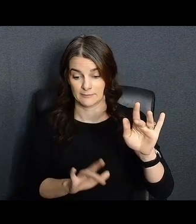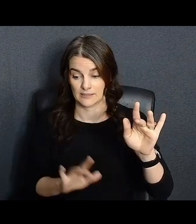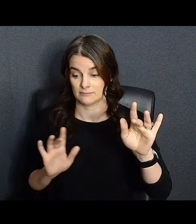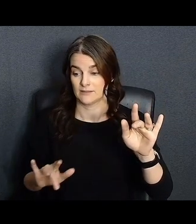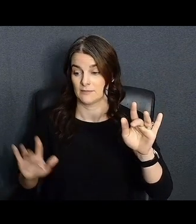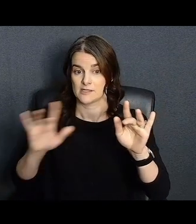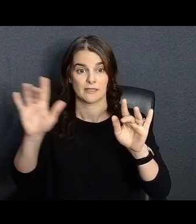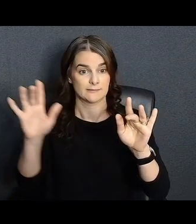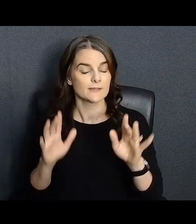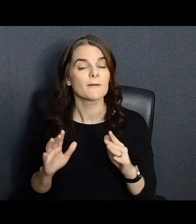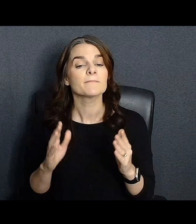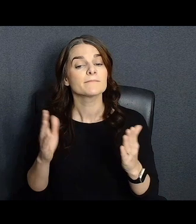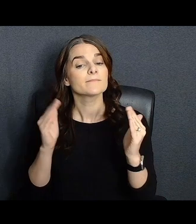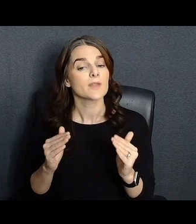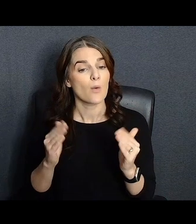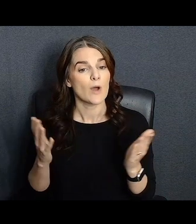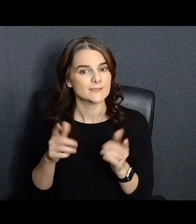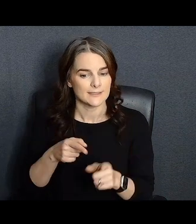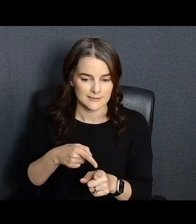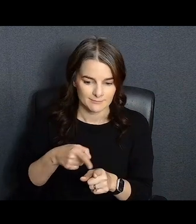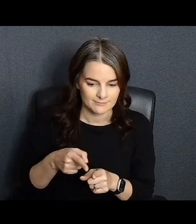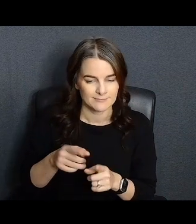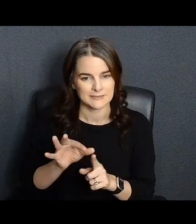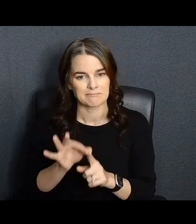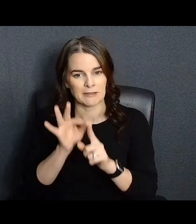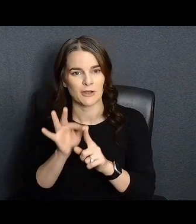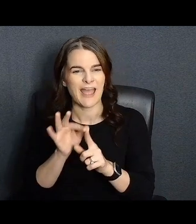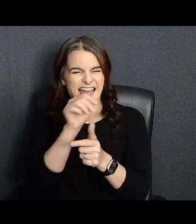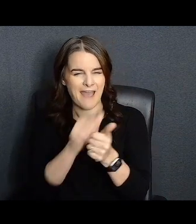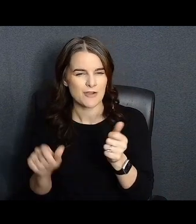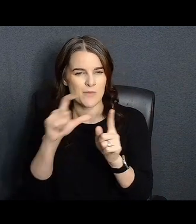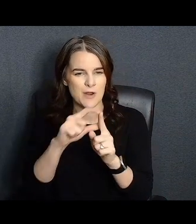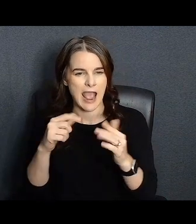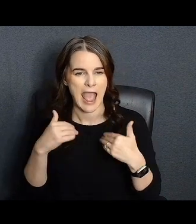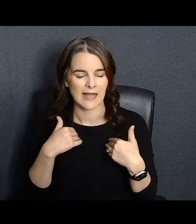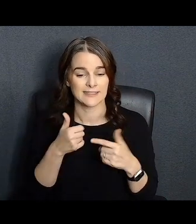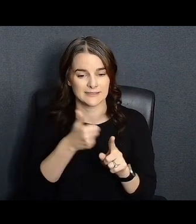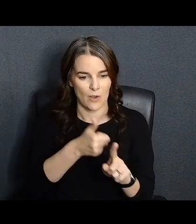is that every word in this system has its own pattern and its own location.